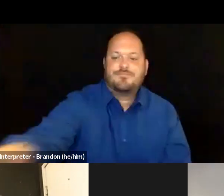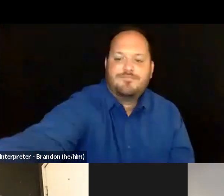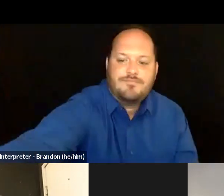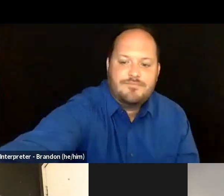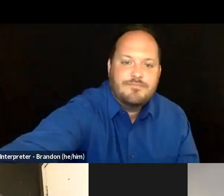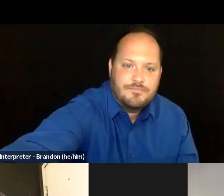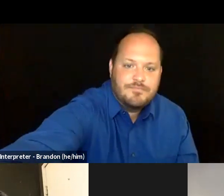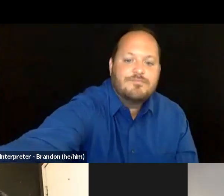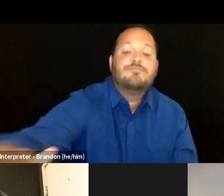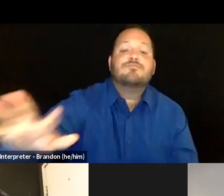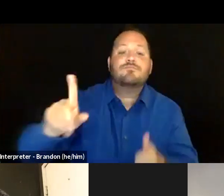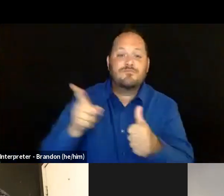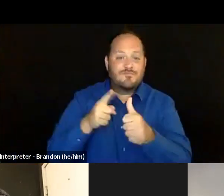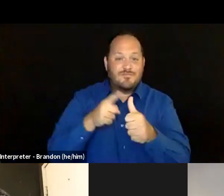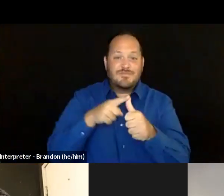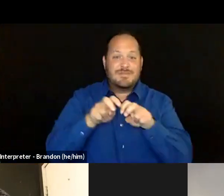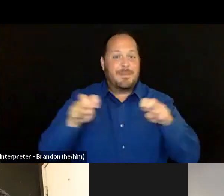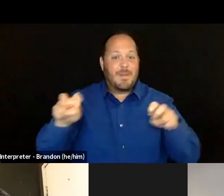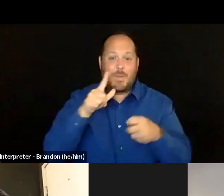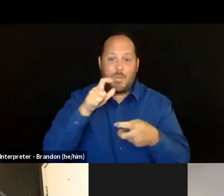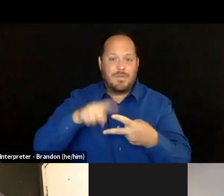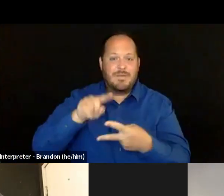Yeah.